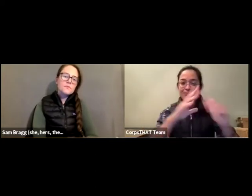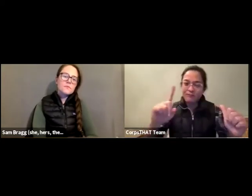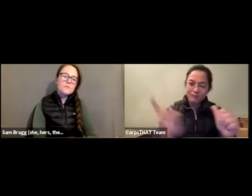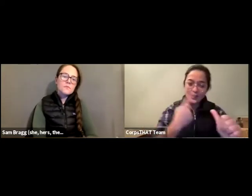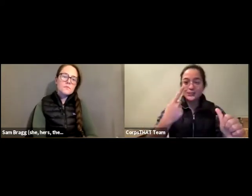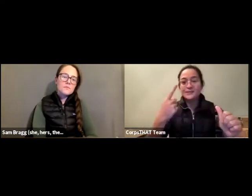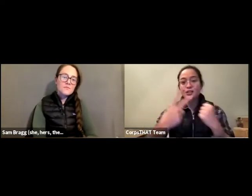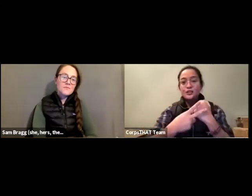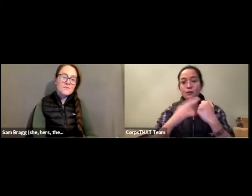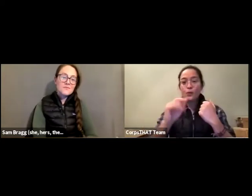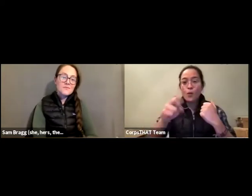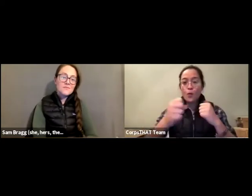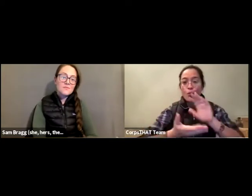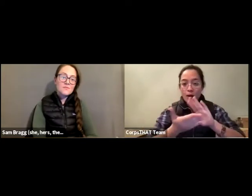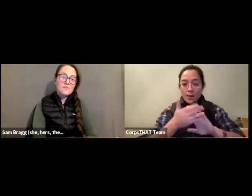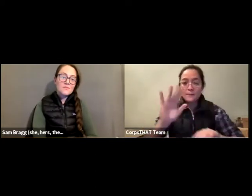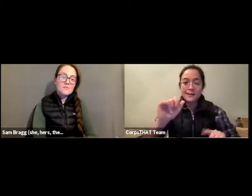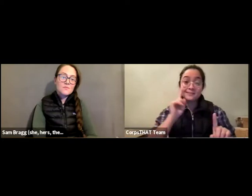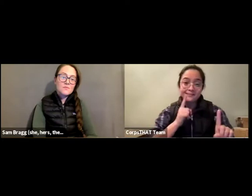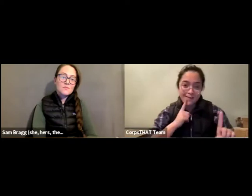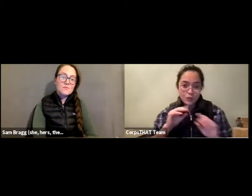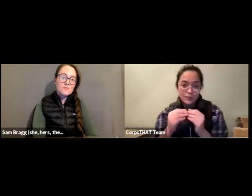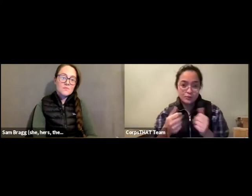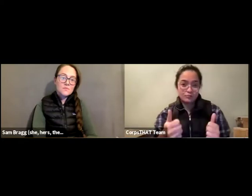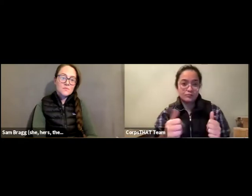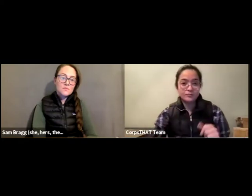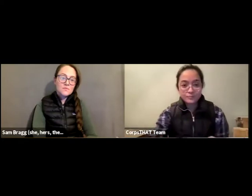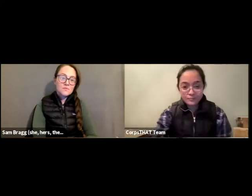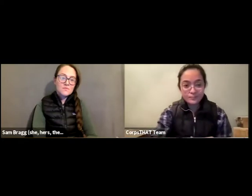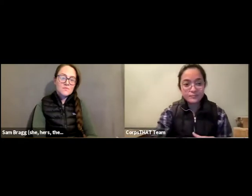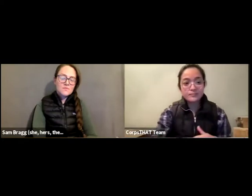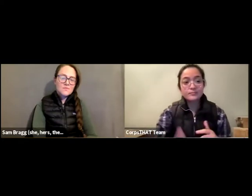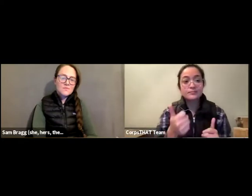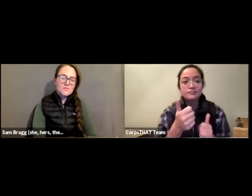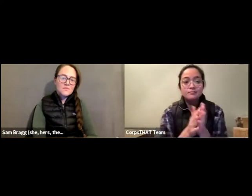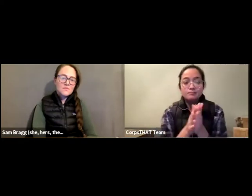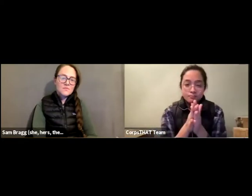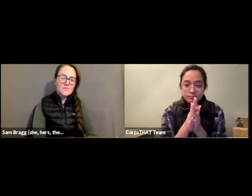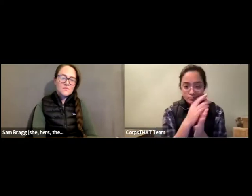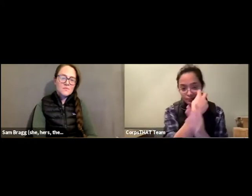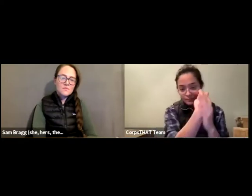as well as setting up the first conservation corps run by a deaf organization. Which is exciting!